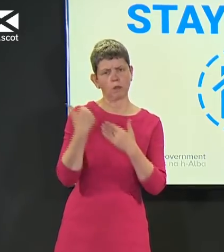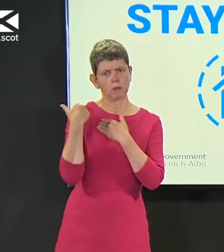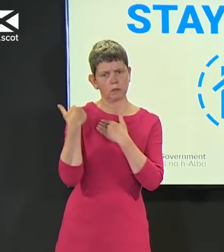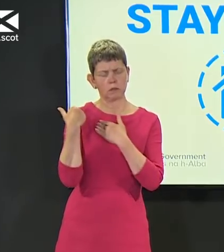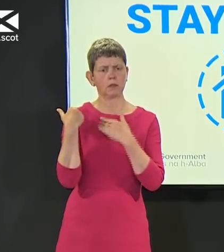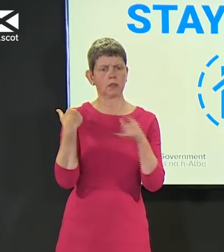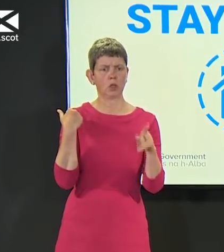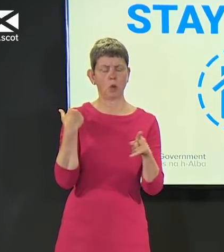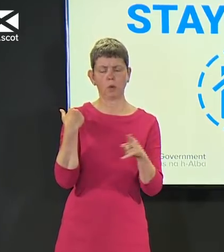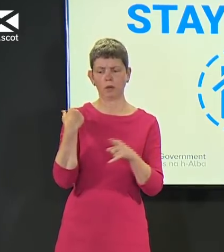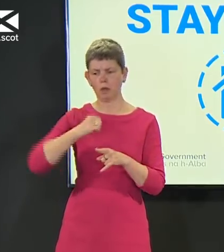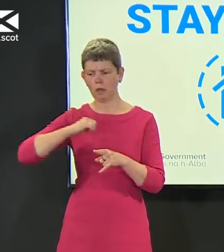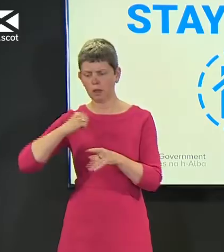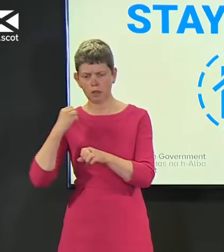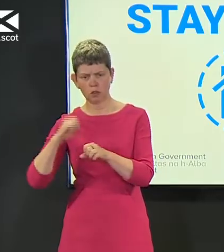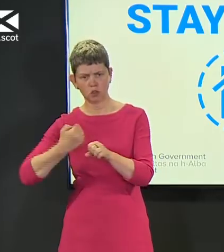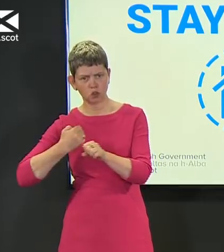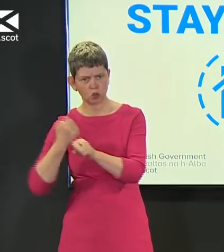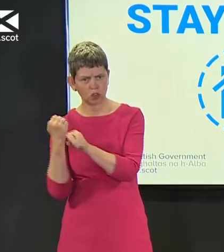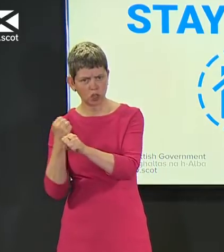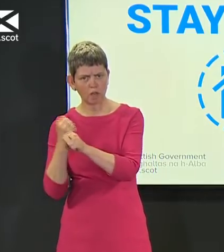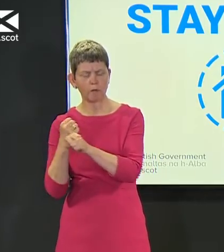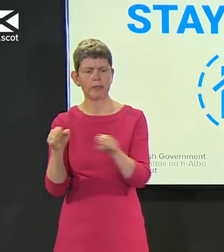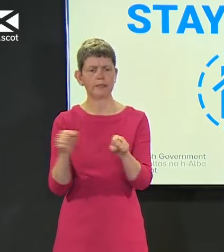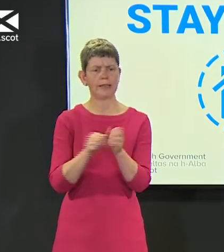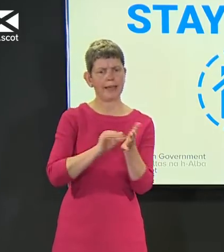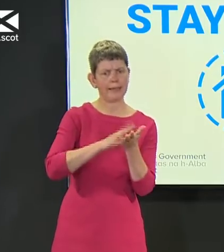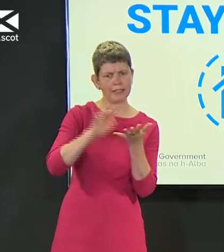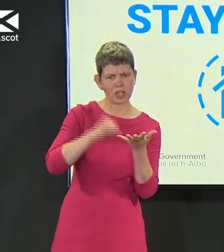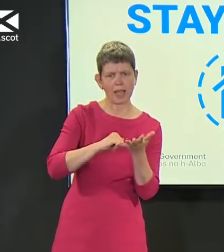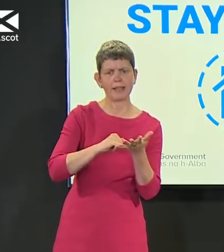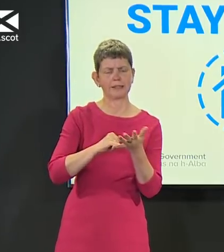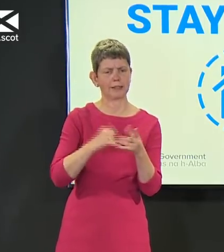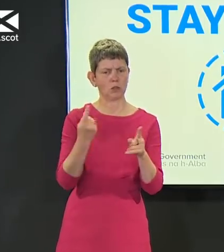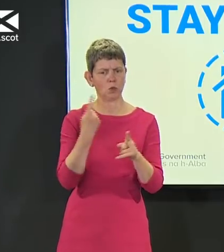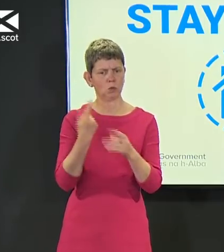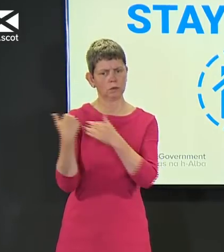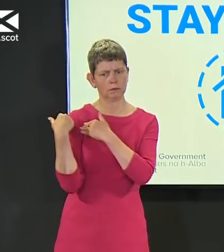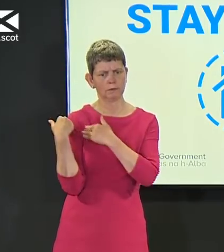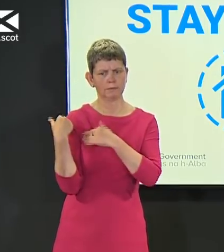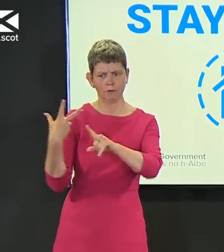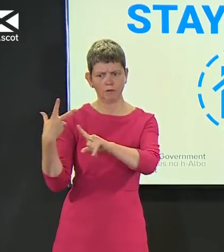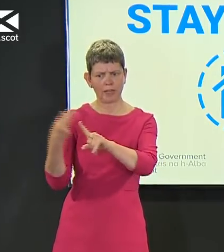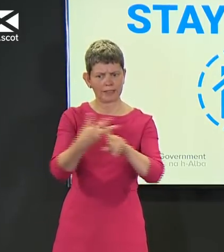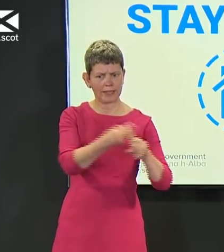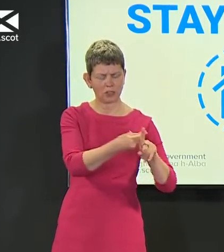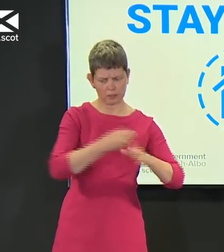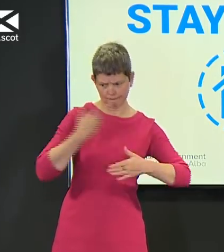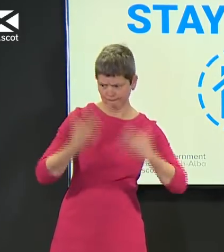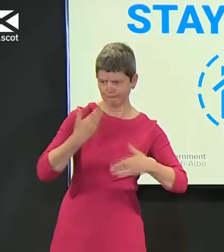to continue that excellent progress we've seen with vaccination so far ross governs from stv